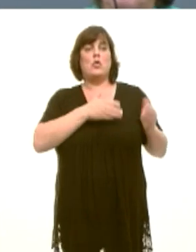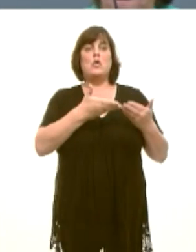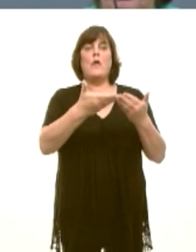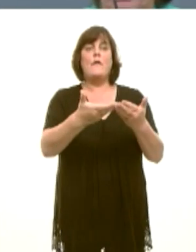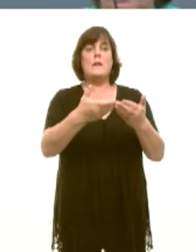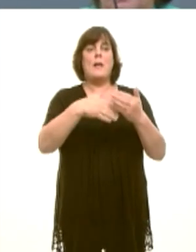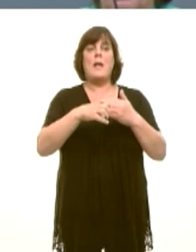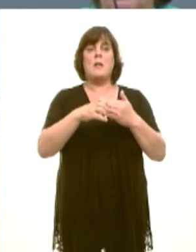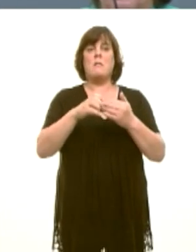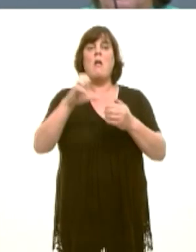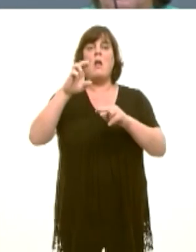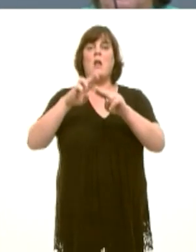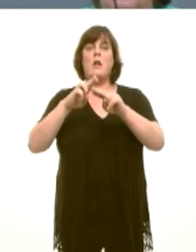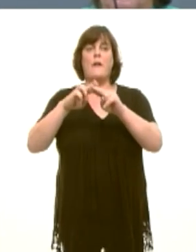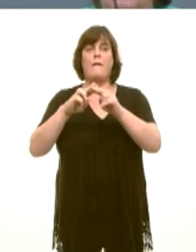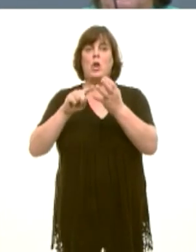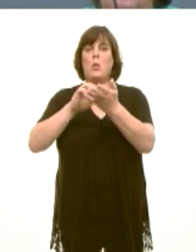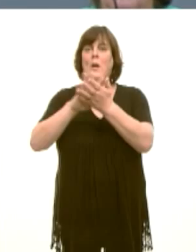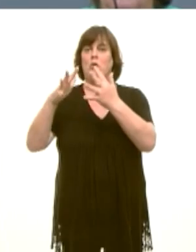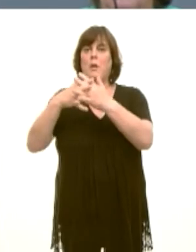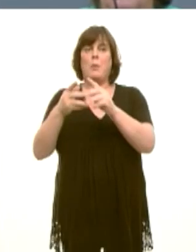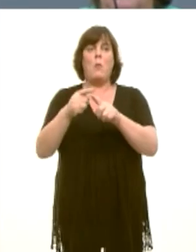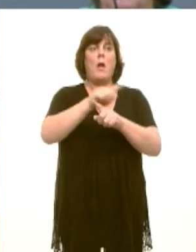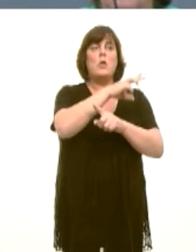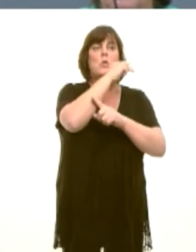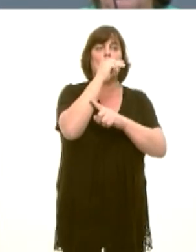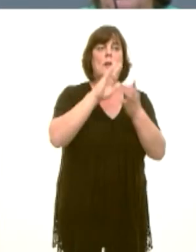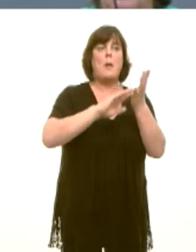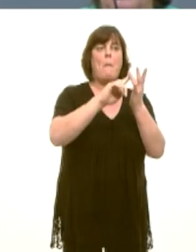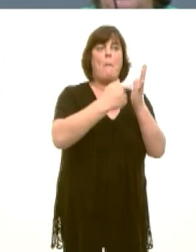that we can all celebrate, and, ultimately, actually look at the exemplary work thatís